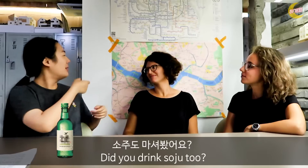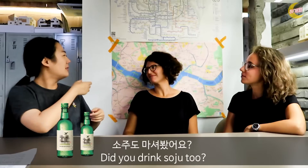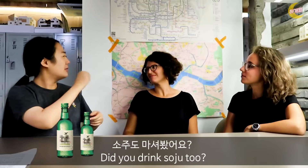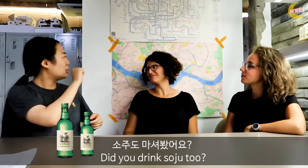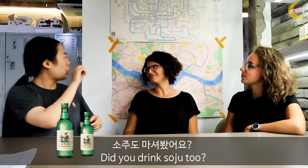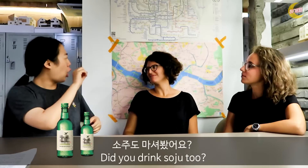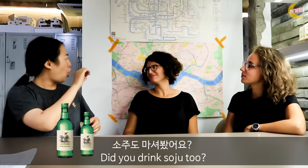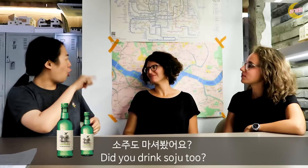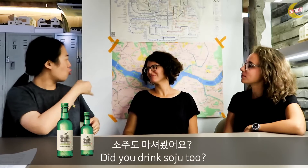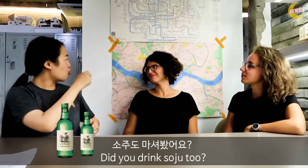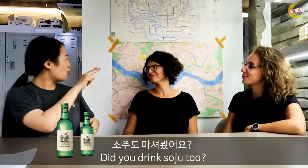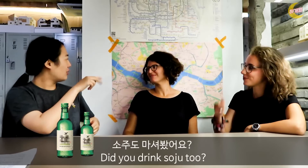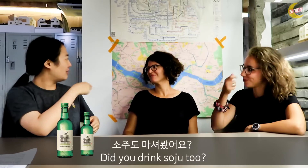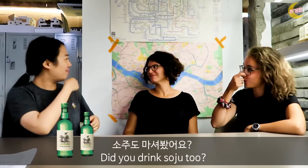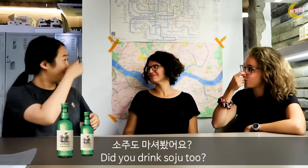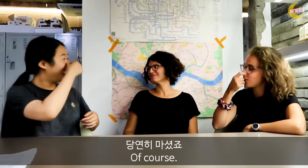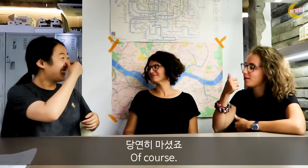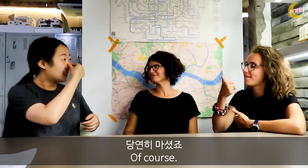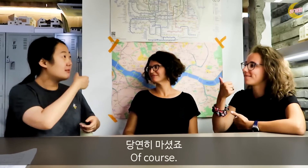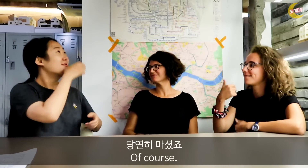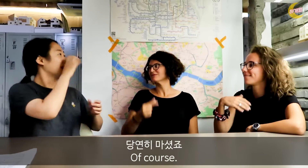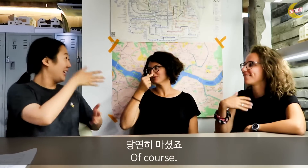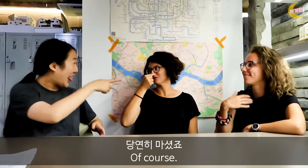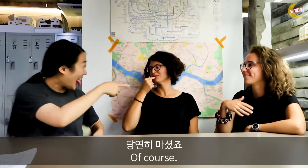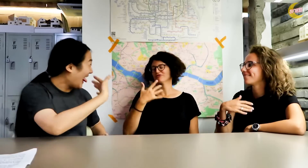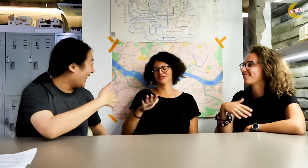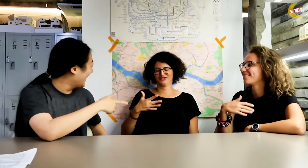Did you drink soju too? Of course.